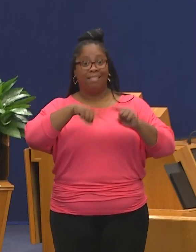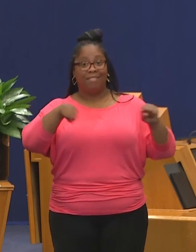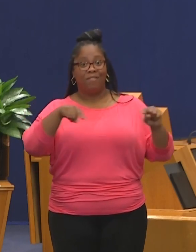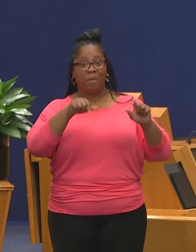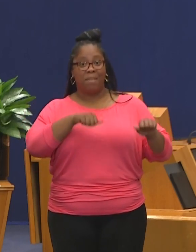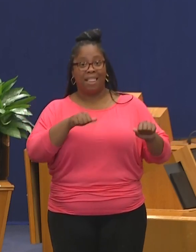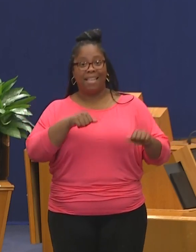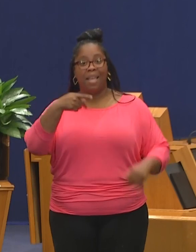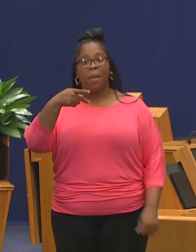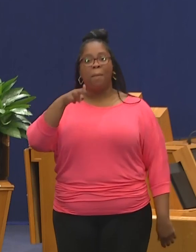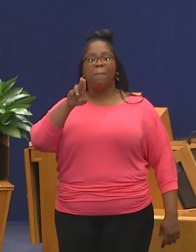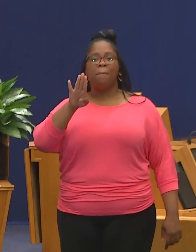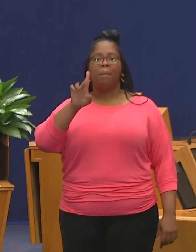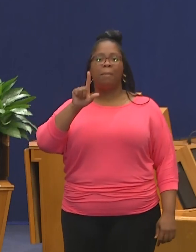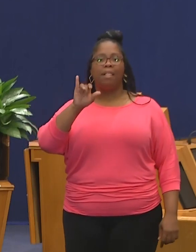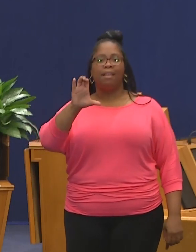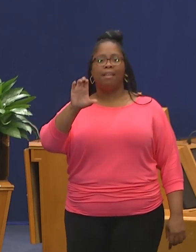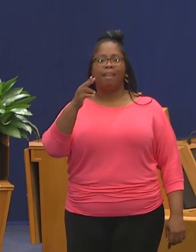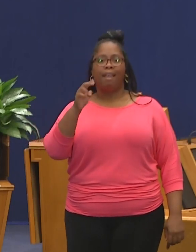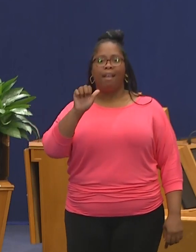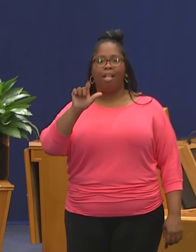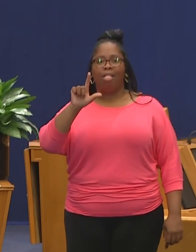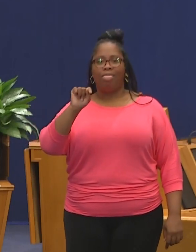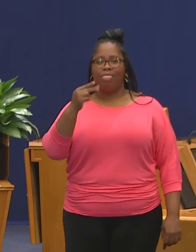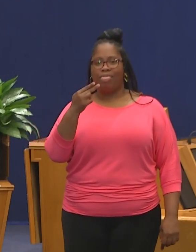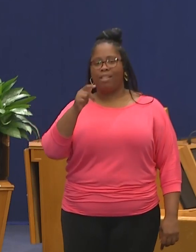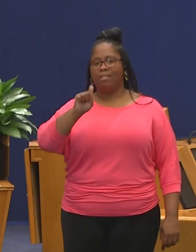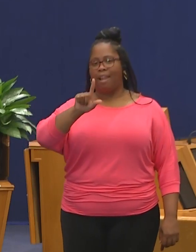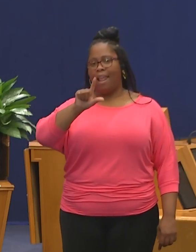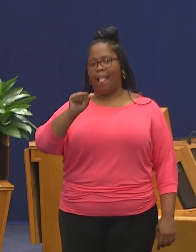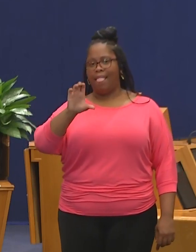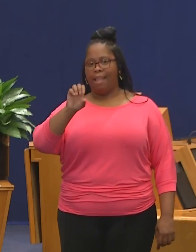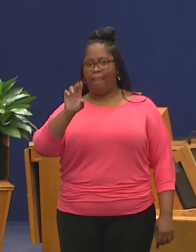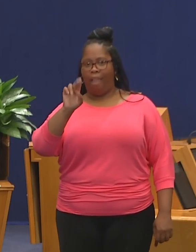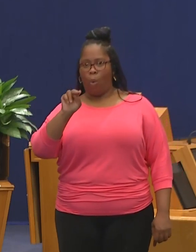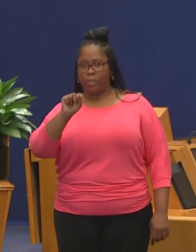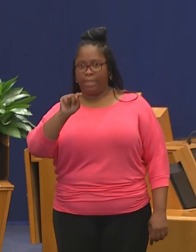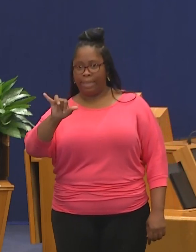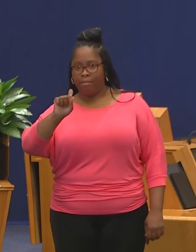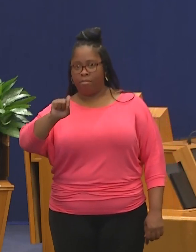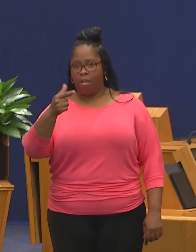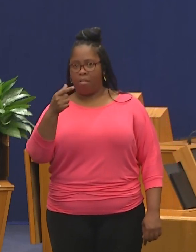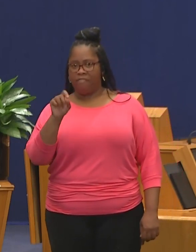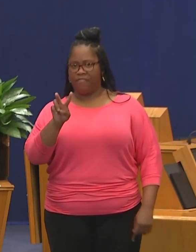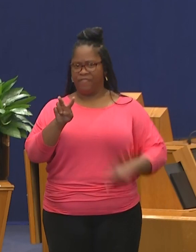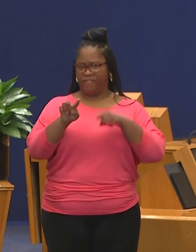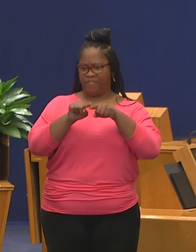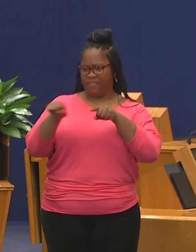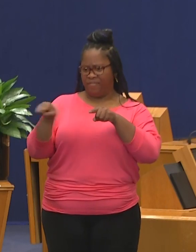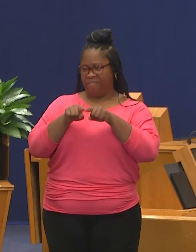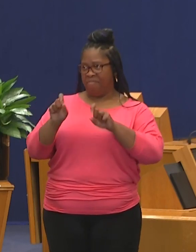DIFFERING ABILITIES. THAT'S